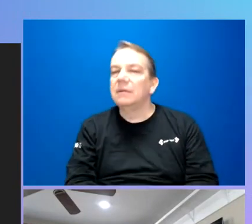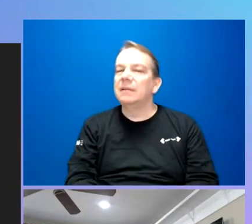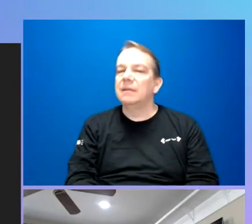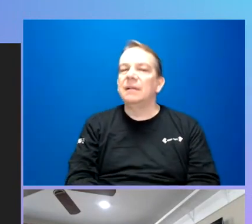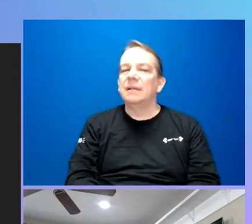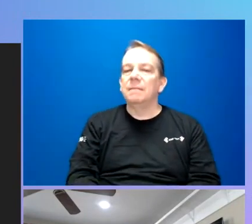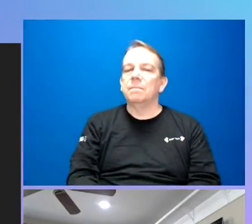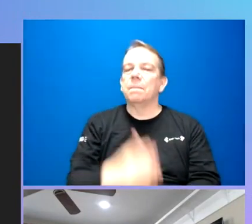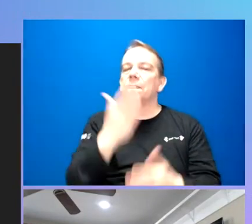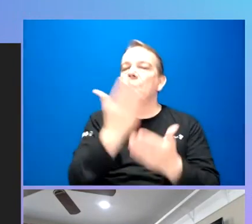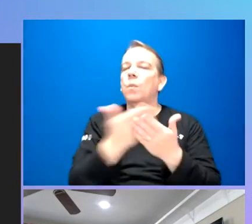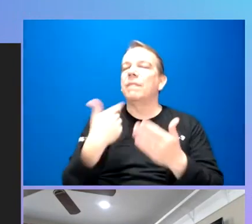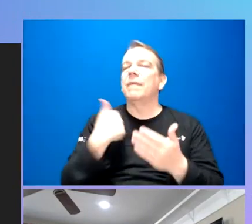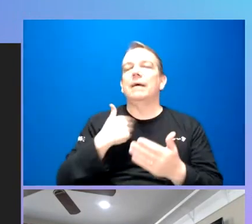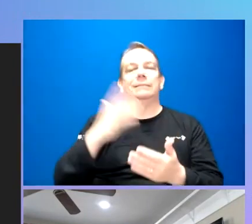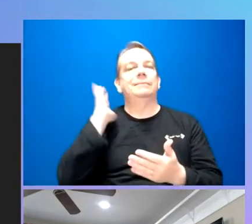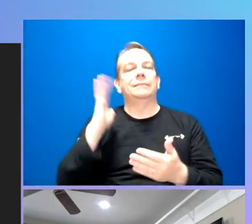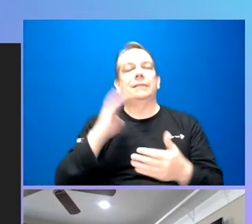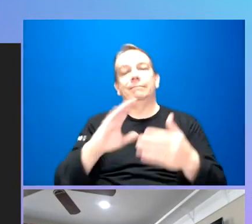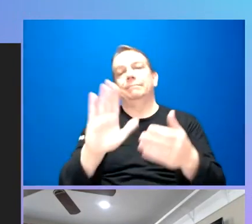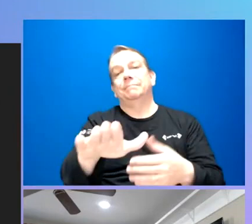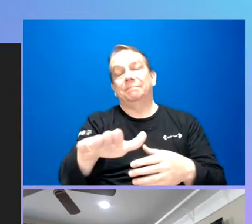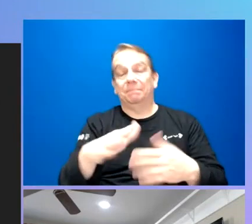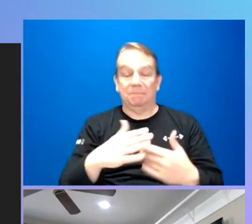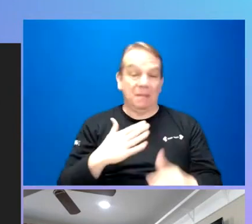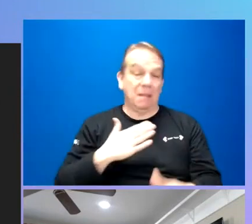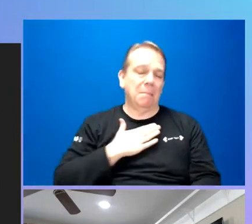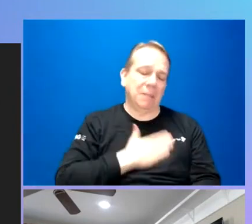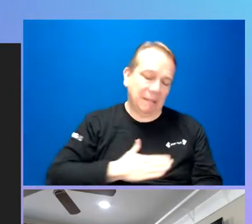the things you used to always tell people is do not be known